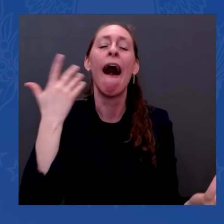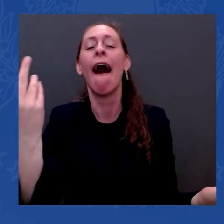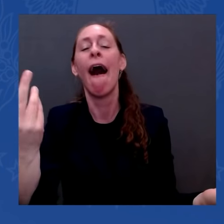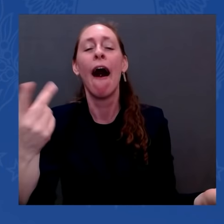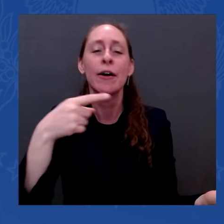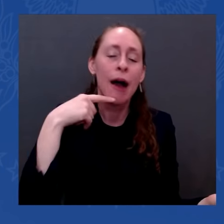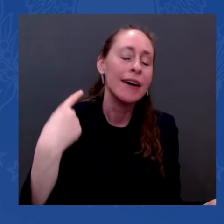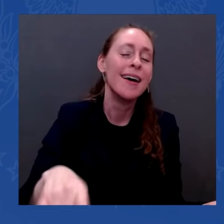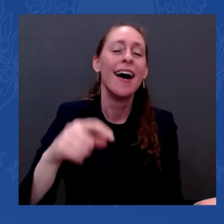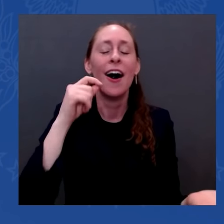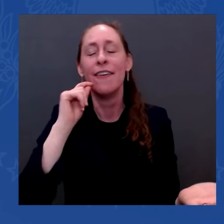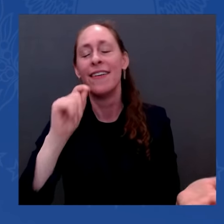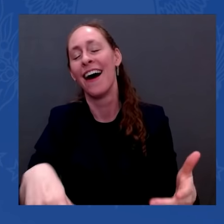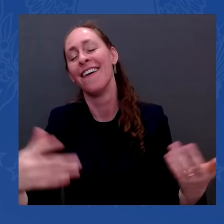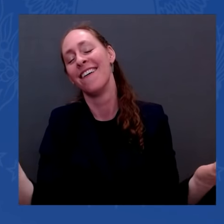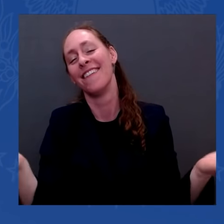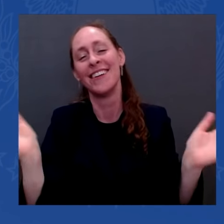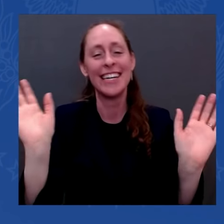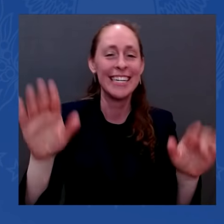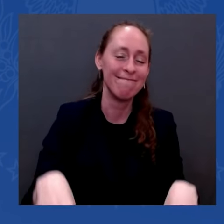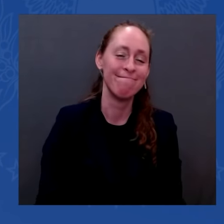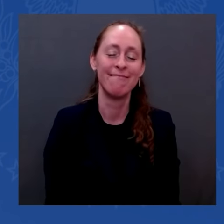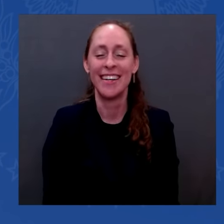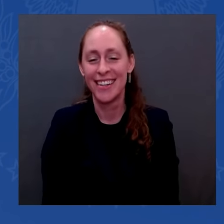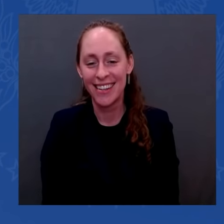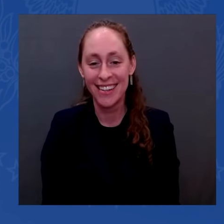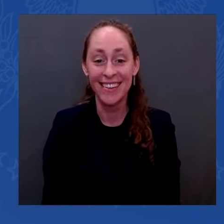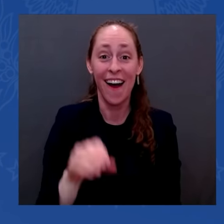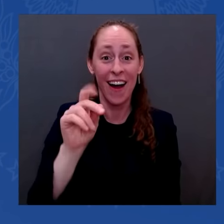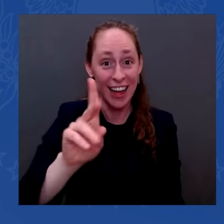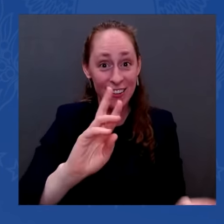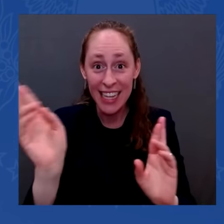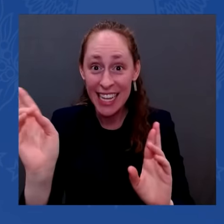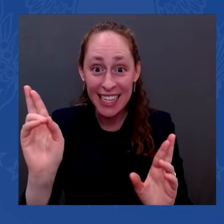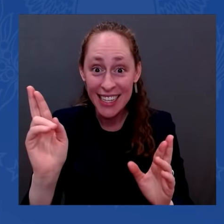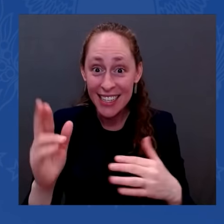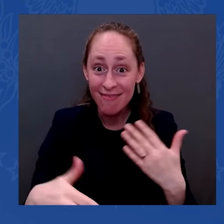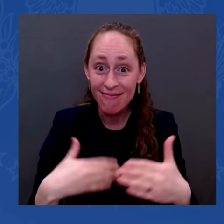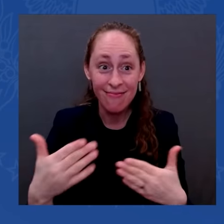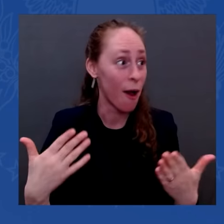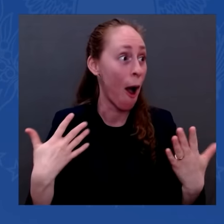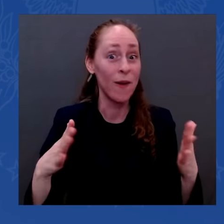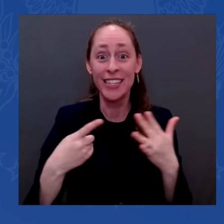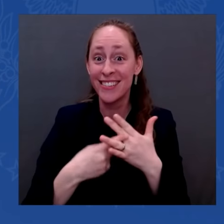Should we start? I guess I'm starting, huh? I guess I already started. Good afternoon.